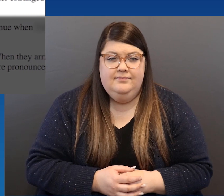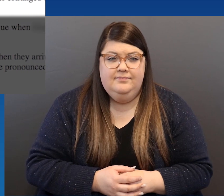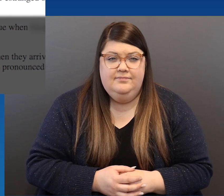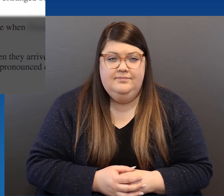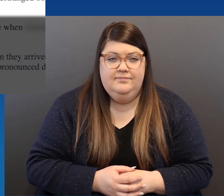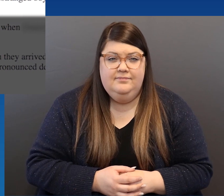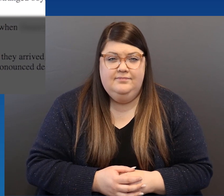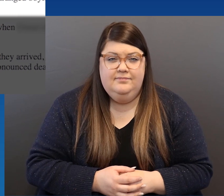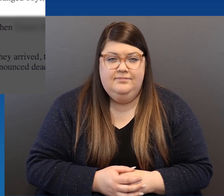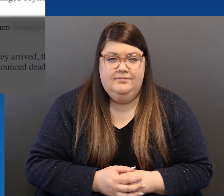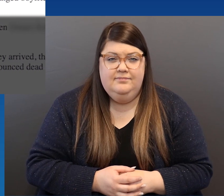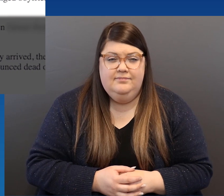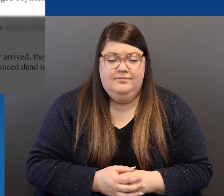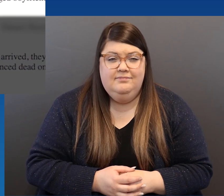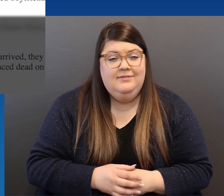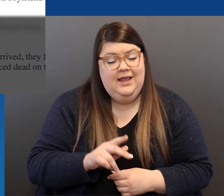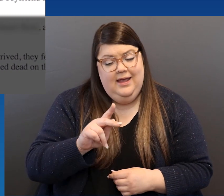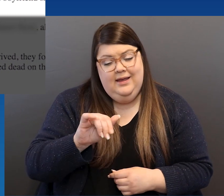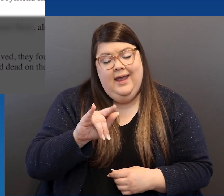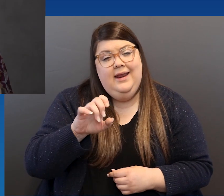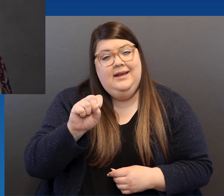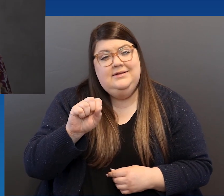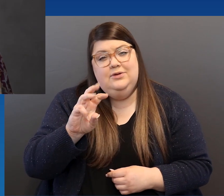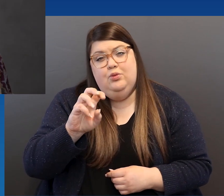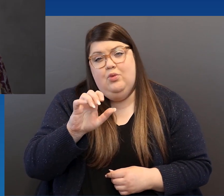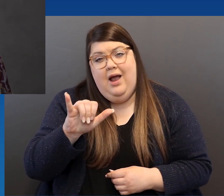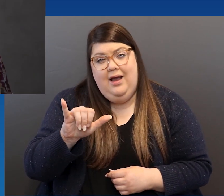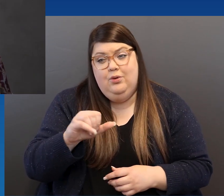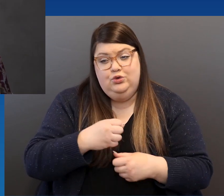Well, Kaity's Way was created to honor Kaity.